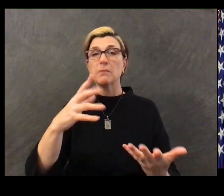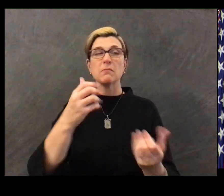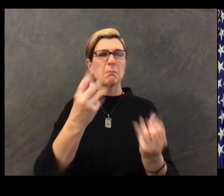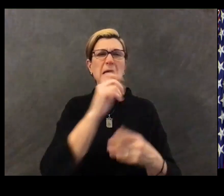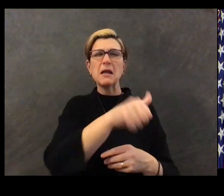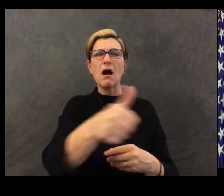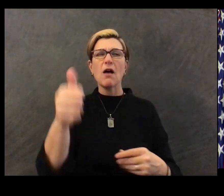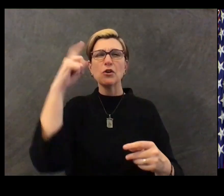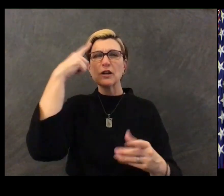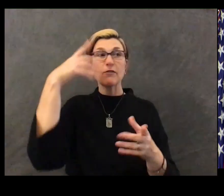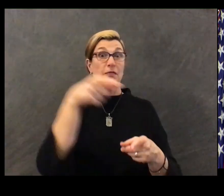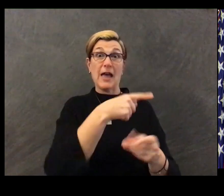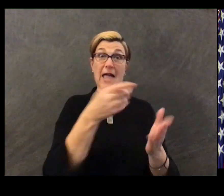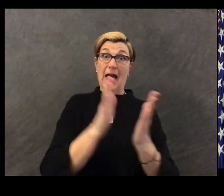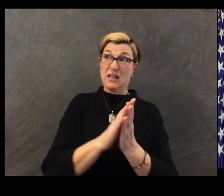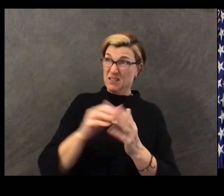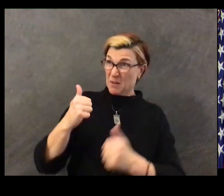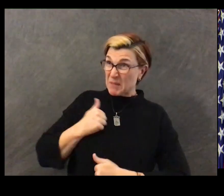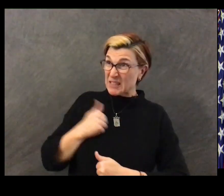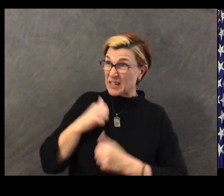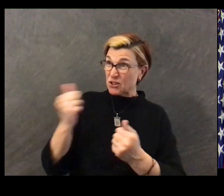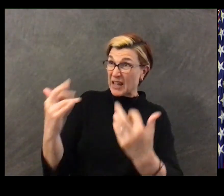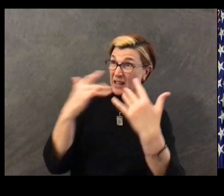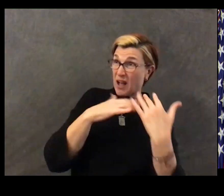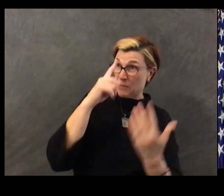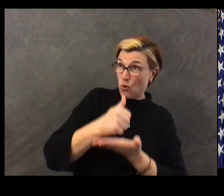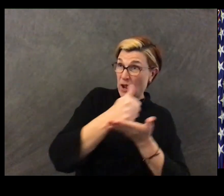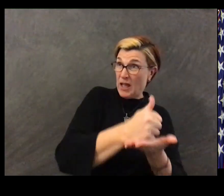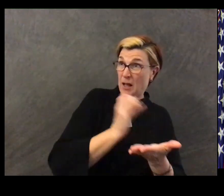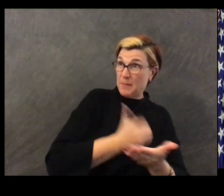if we could have some military help with the medical and we we gave it to them